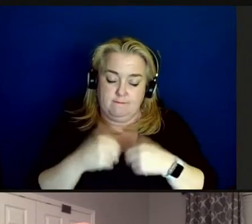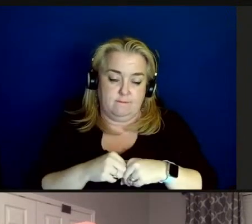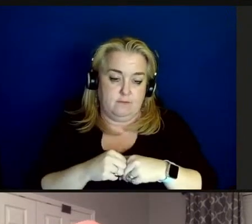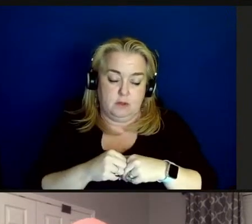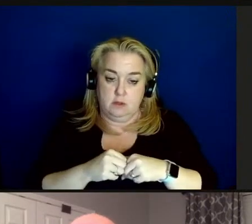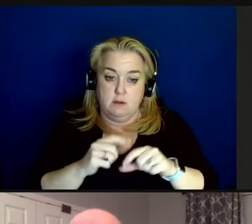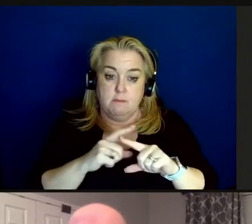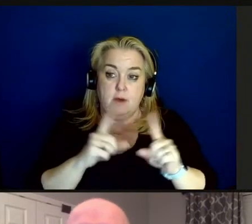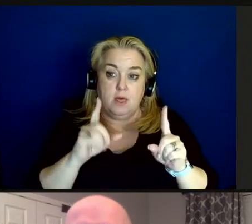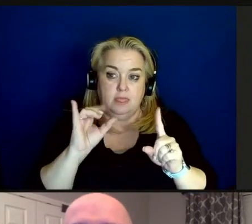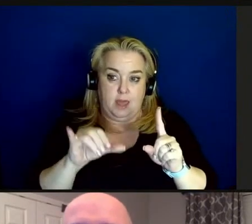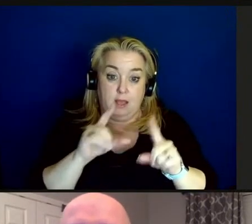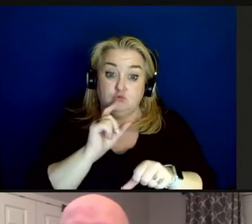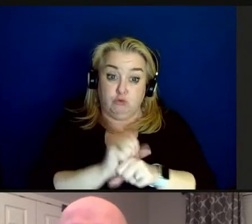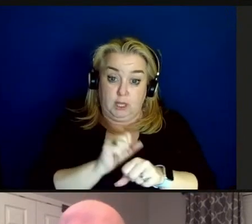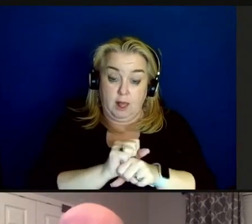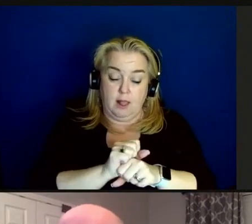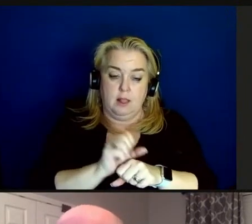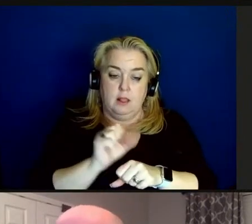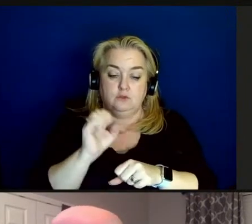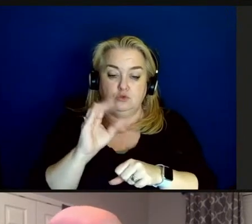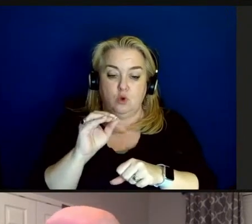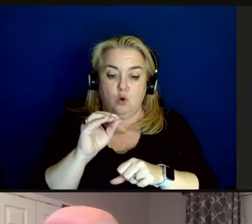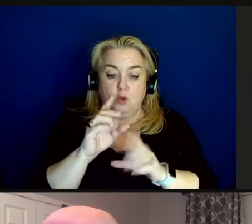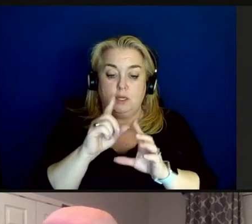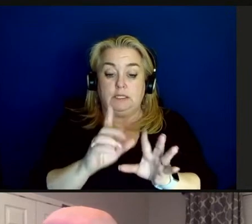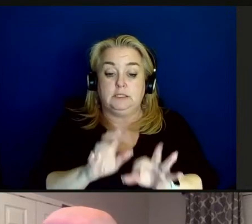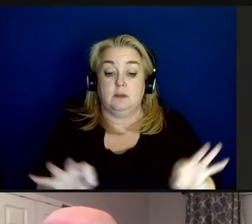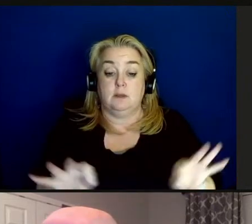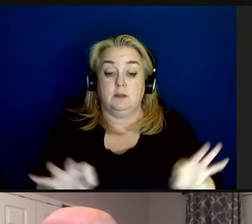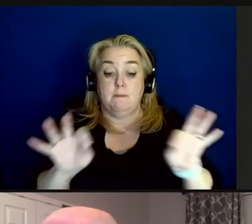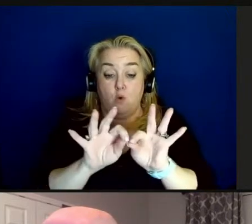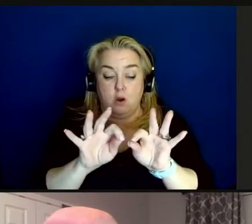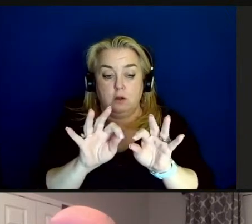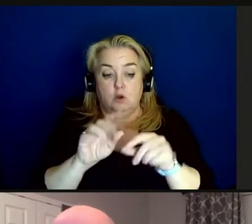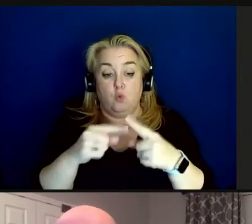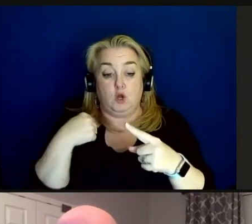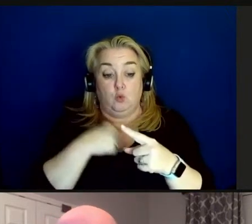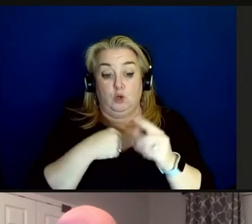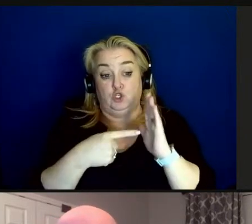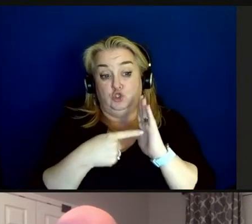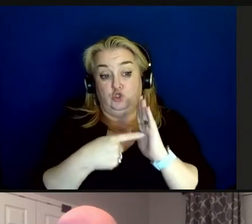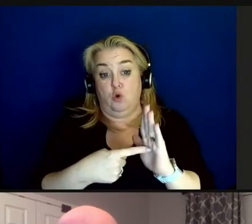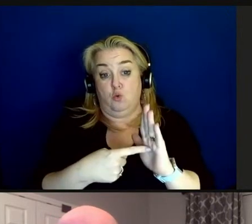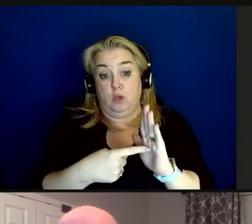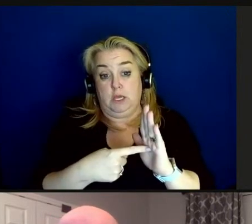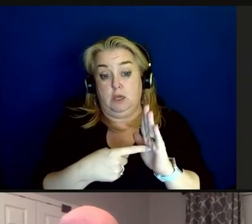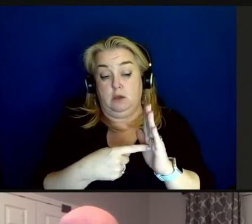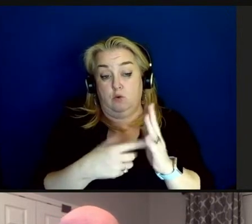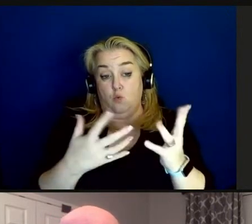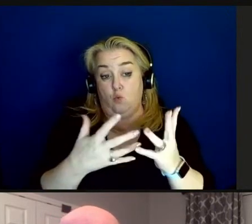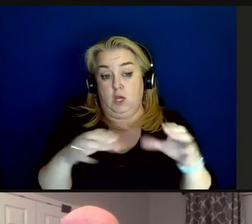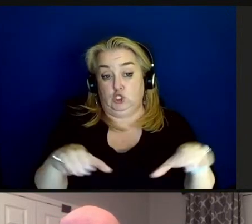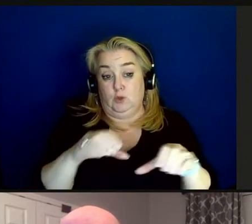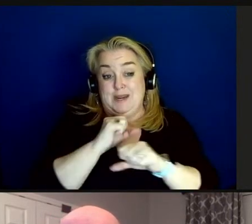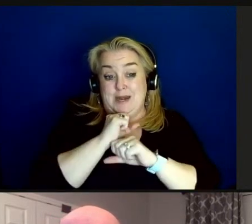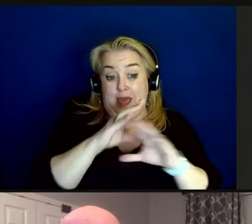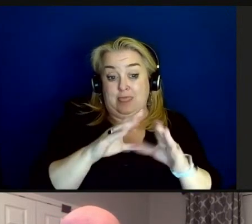CLOSE THE LIBRARY THREE DAYS A WEEK. YOU KNOW, THAT'S A THAT'S NOT A CONVERSATION I WANT.